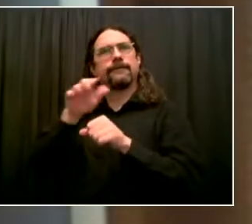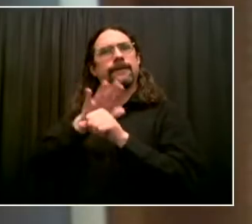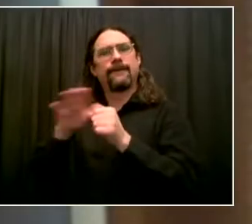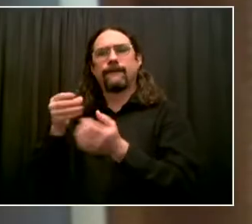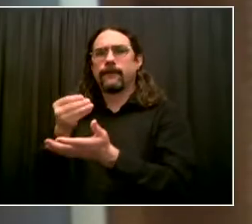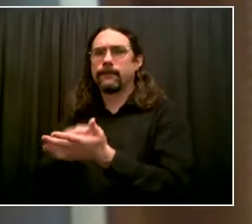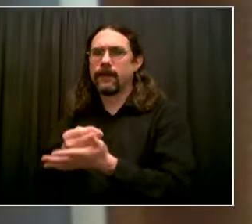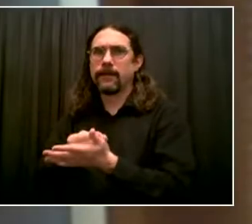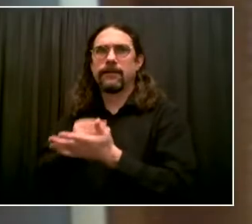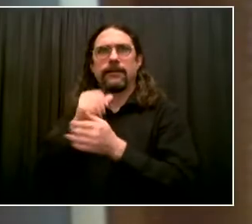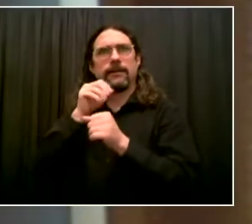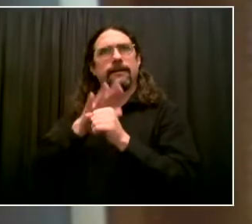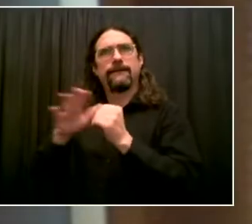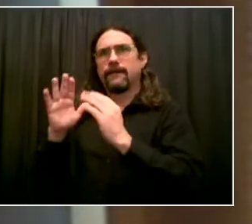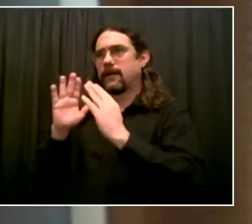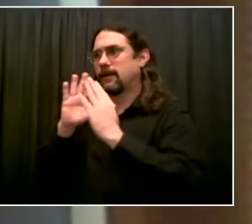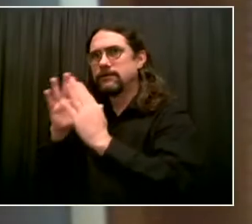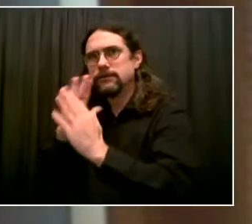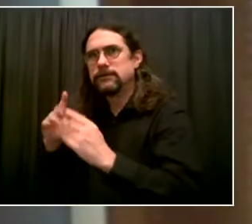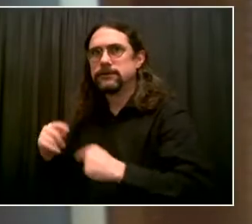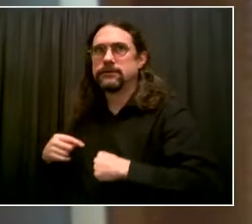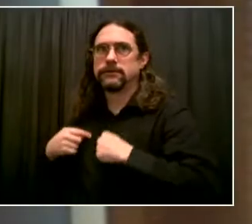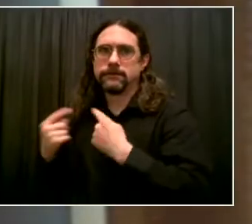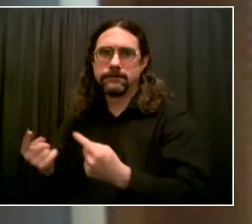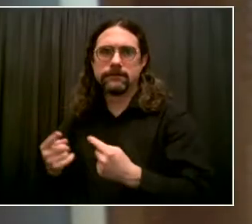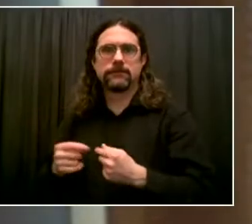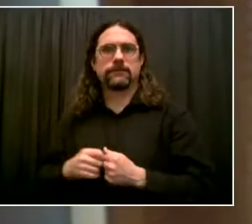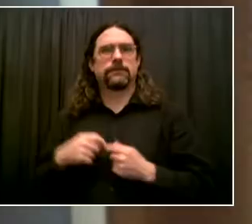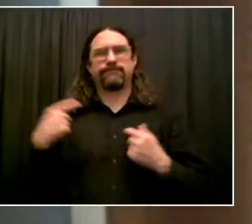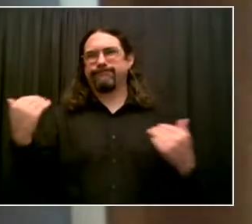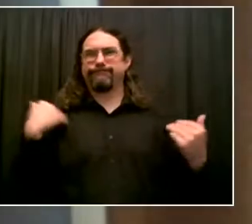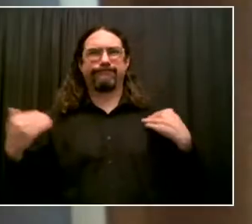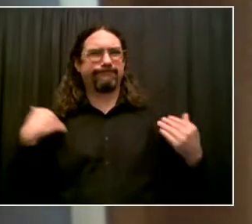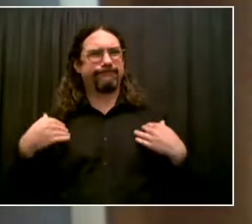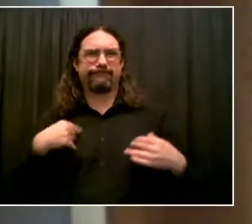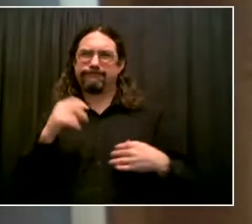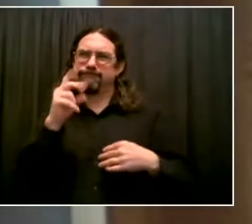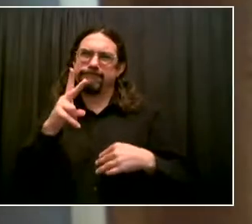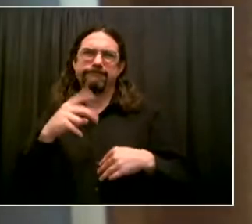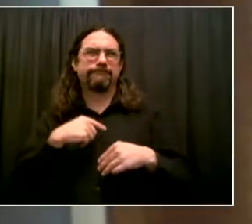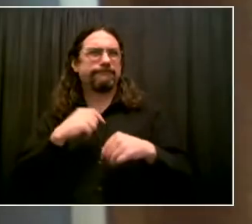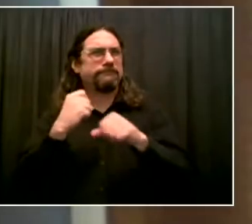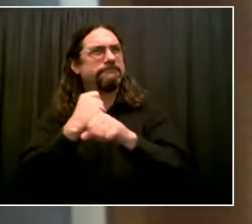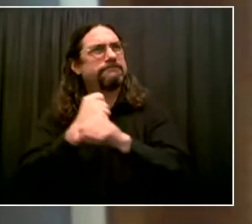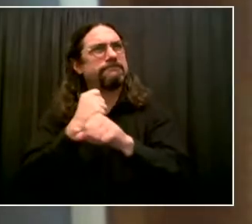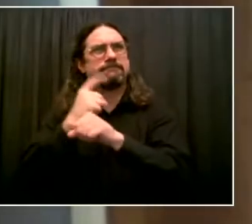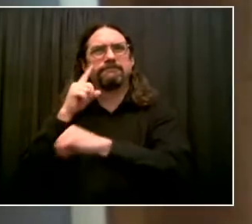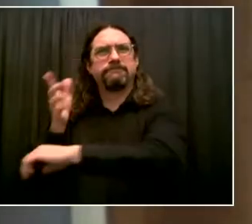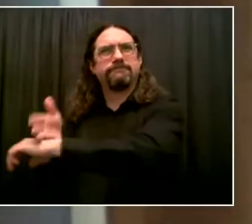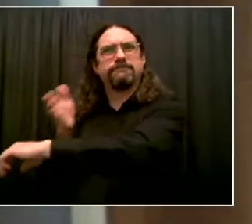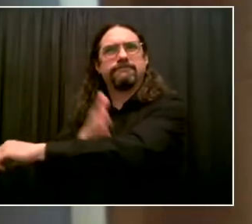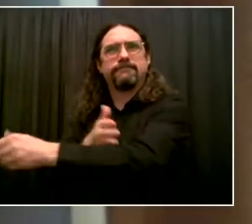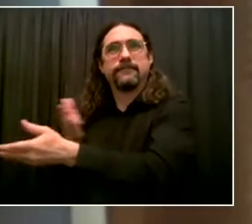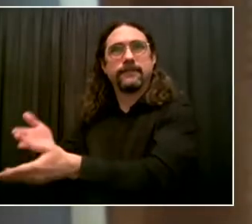PAST CONVERSATIONS. I WOULD LIKE TO TAKE A MOMENT TO